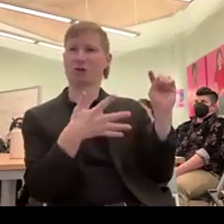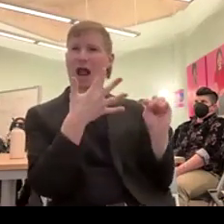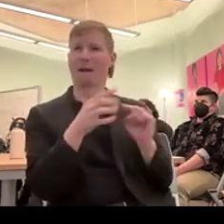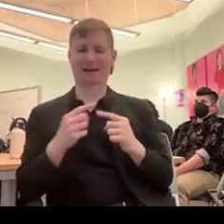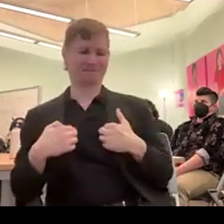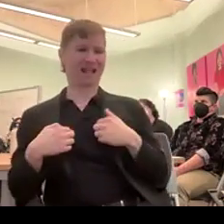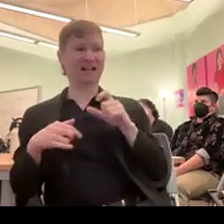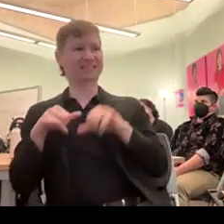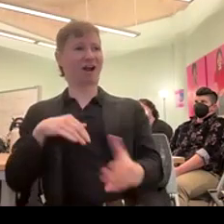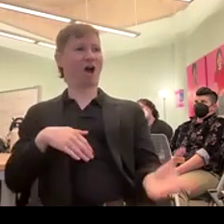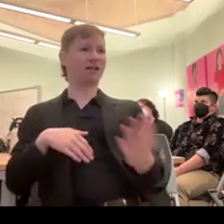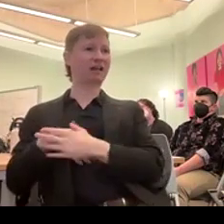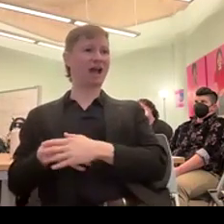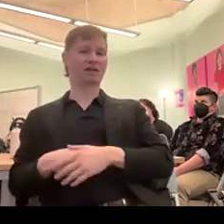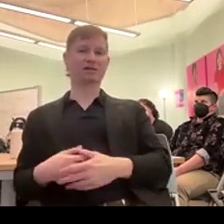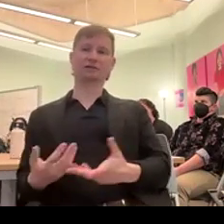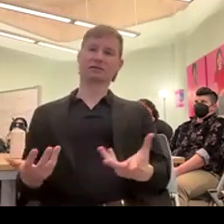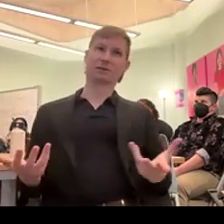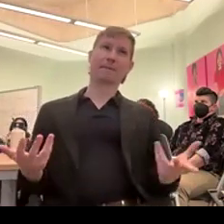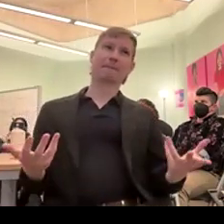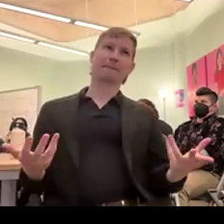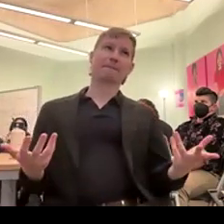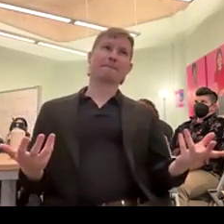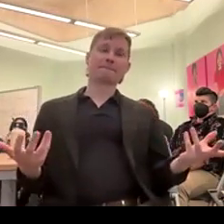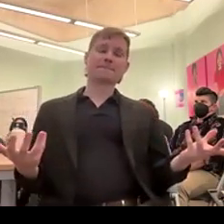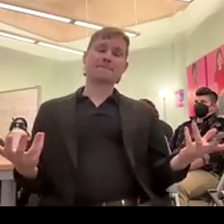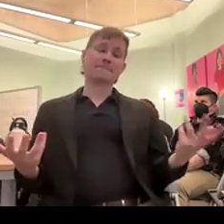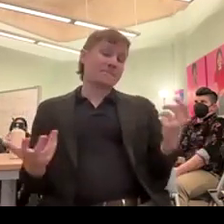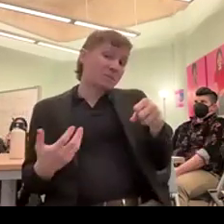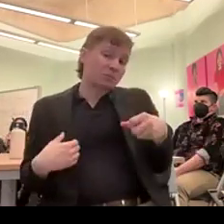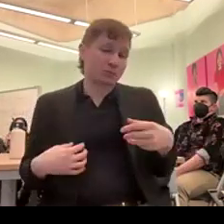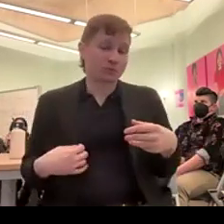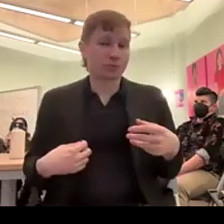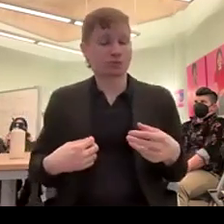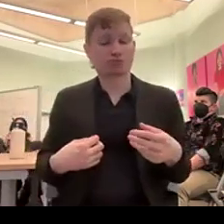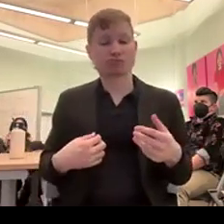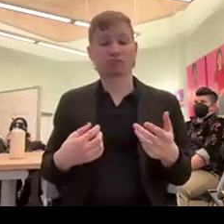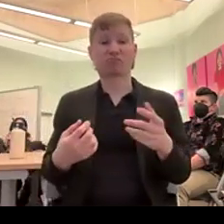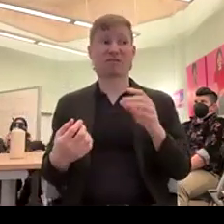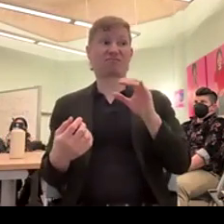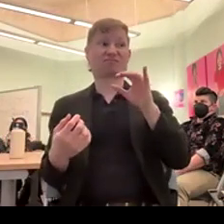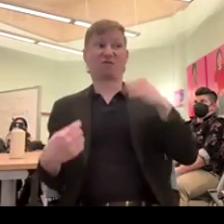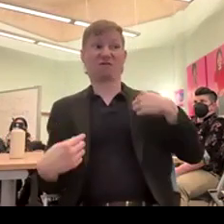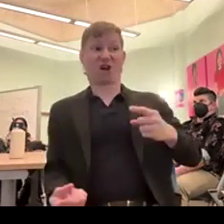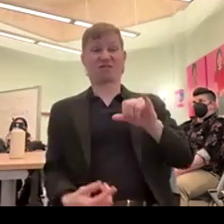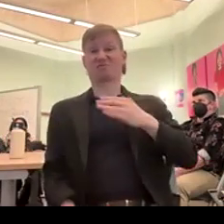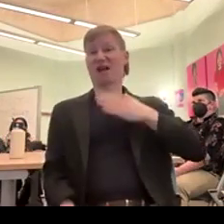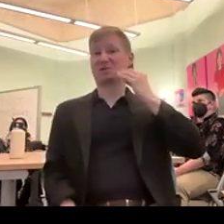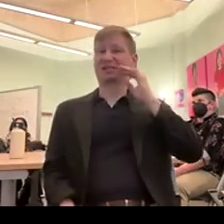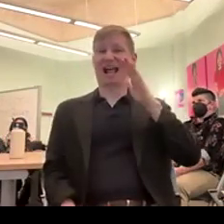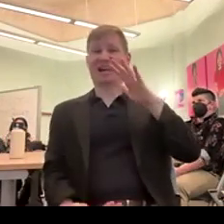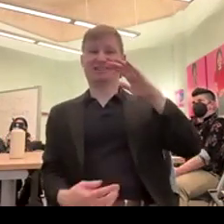you know, "Why does Javin get to do this, whereas I have to stay here all day?" And yeah. So,